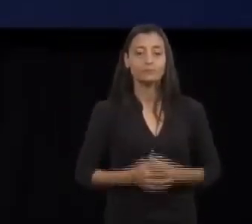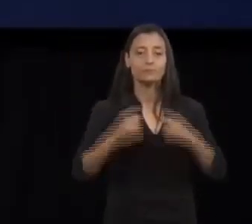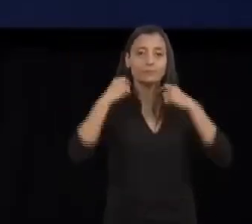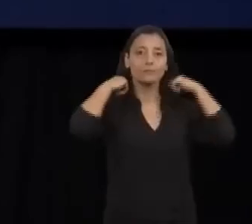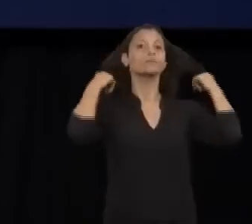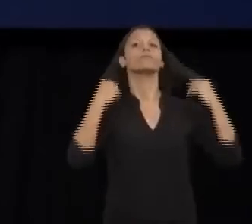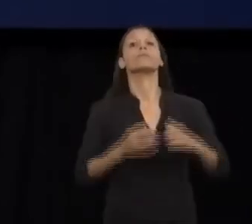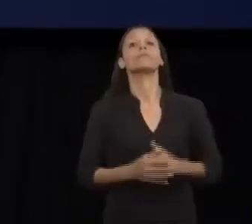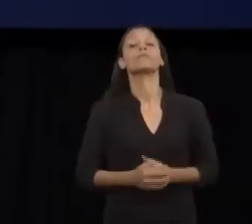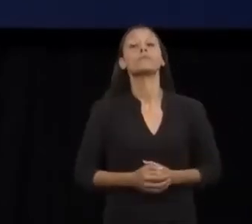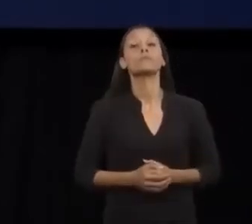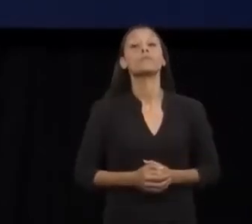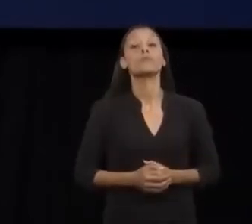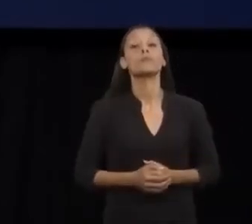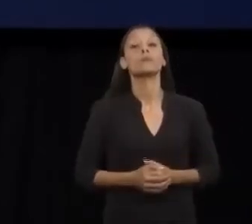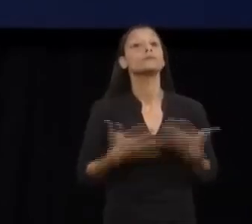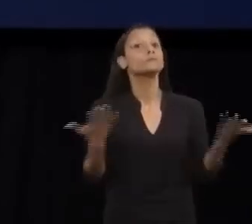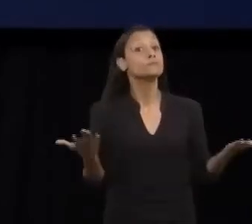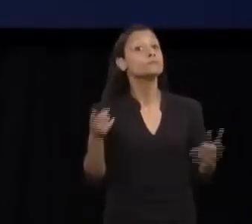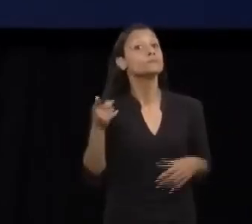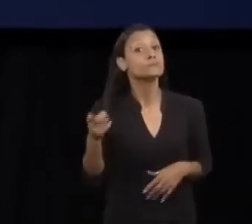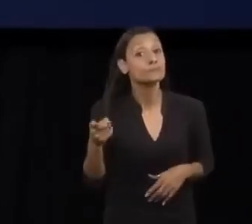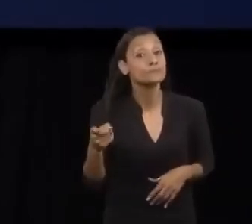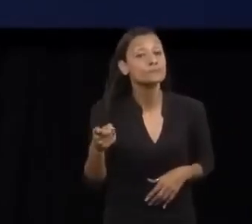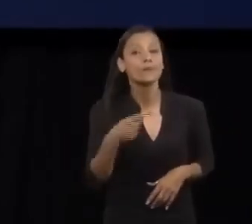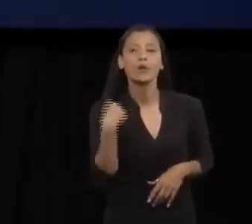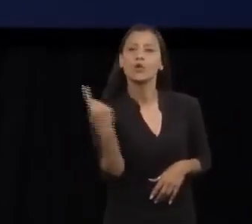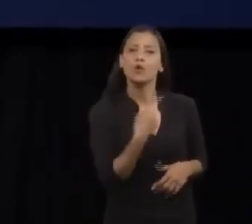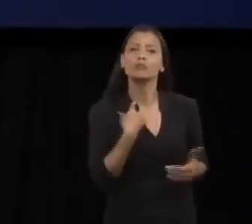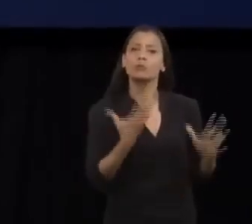And that, basically, we achieved